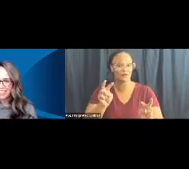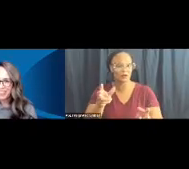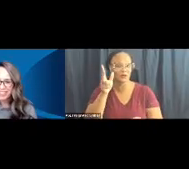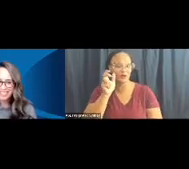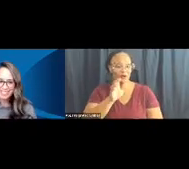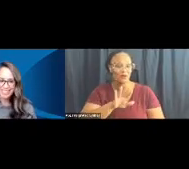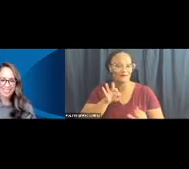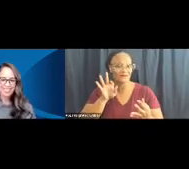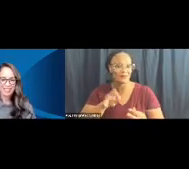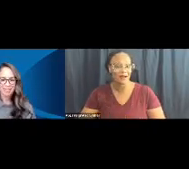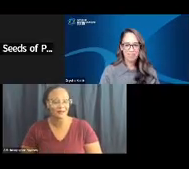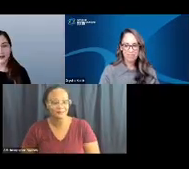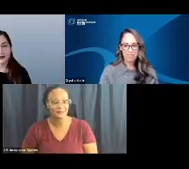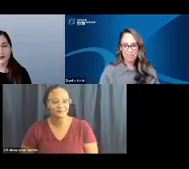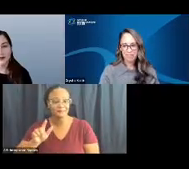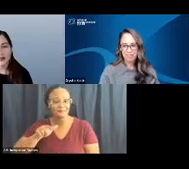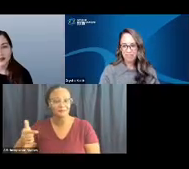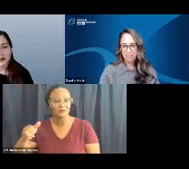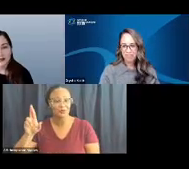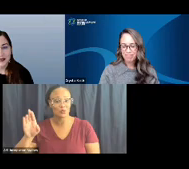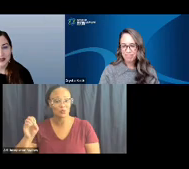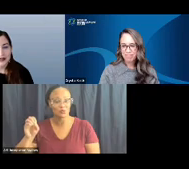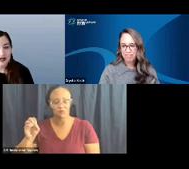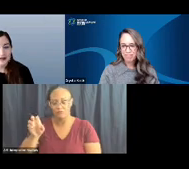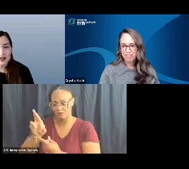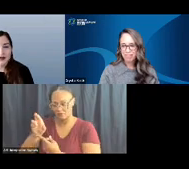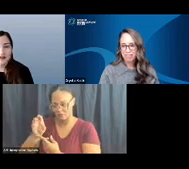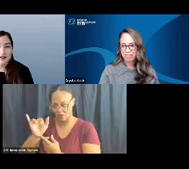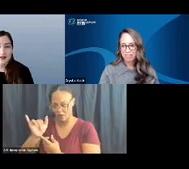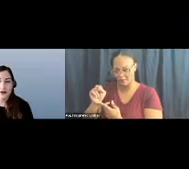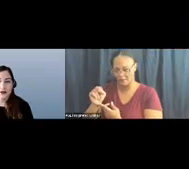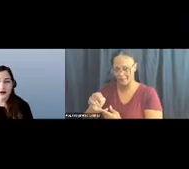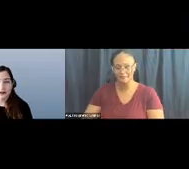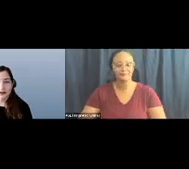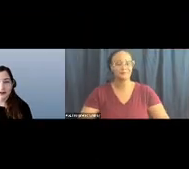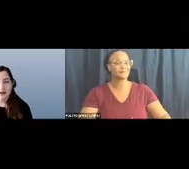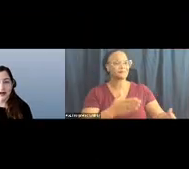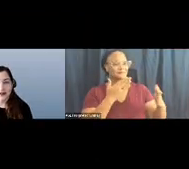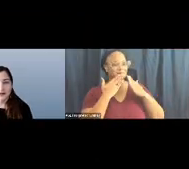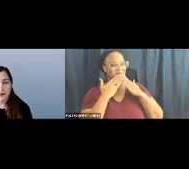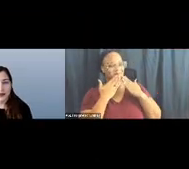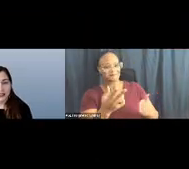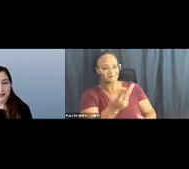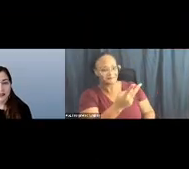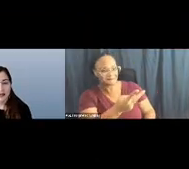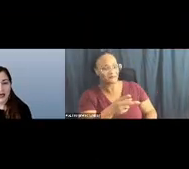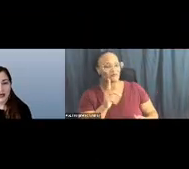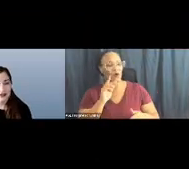back to you, Robin. Thank you. Thank you, Jasmine and Crystal for the overview and information on